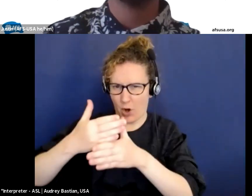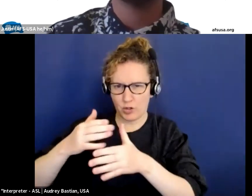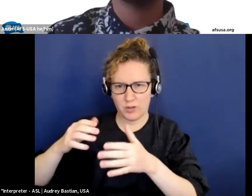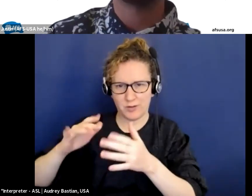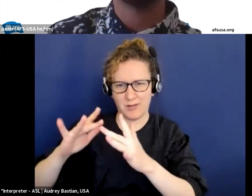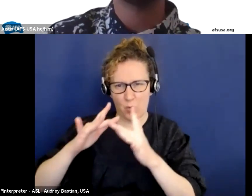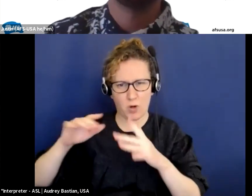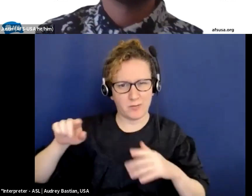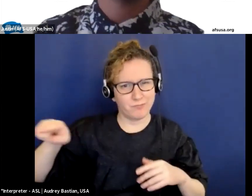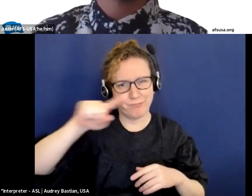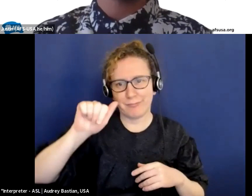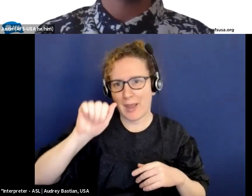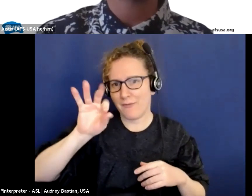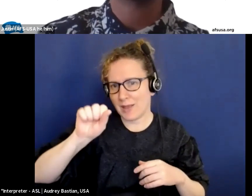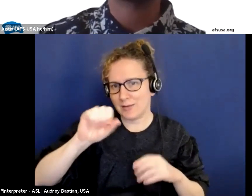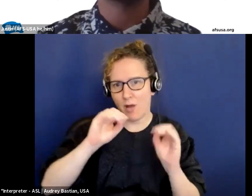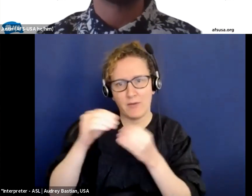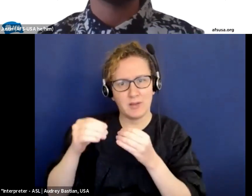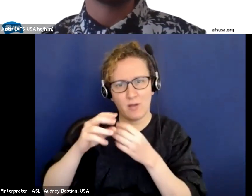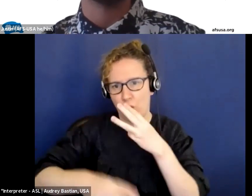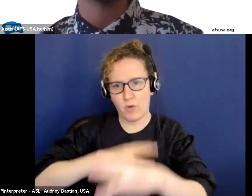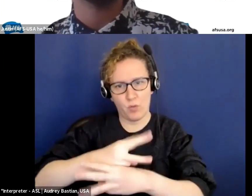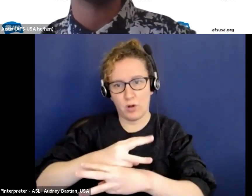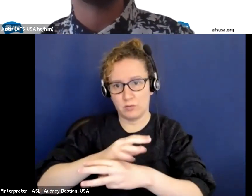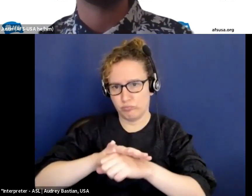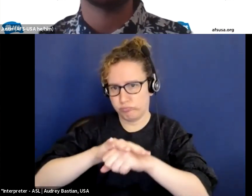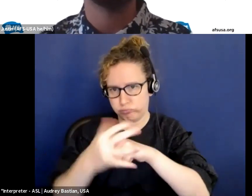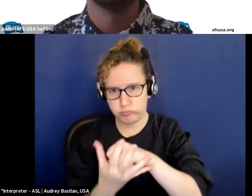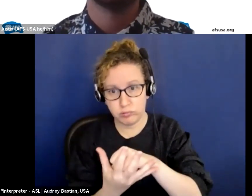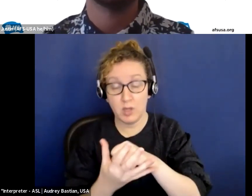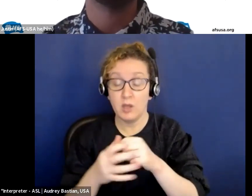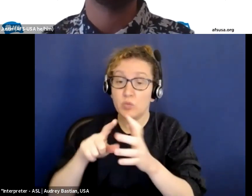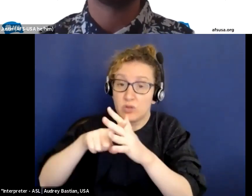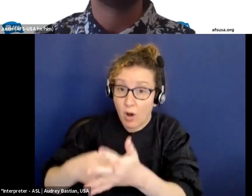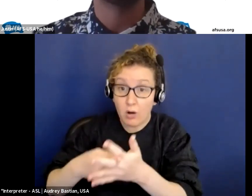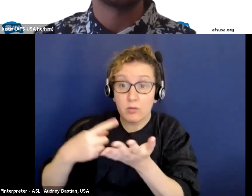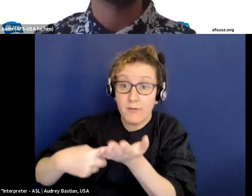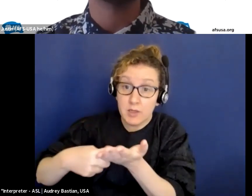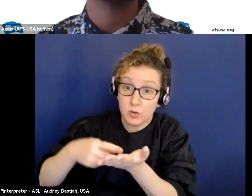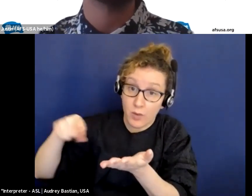over the world. We can start those conversations with them. Hopefully, we can find a program